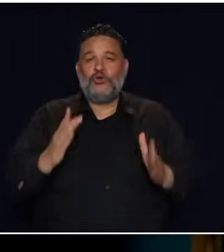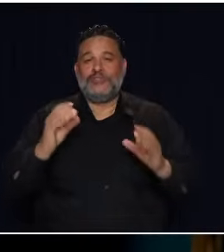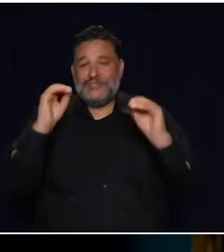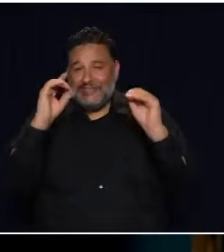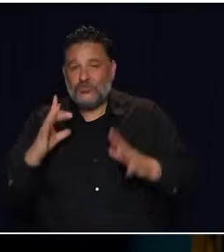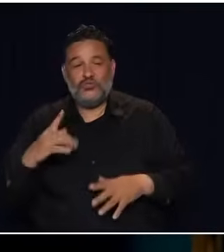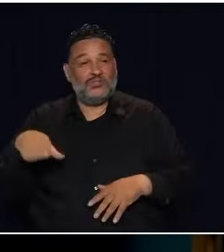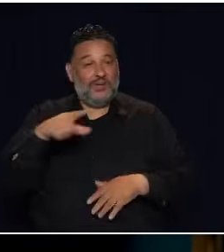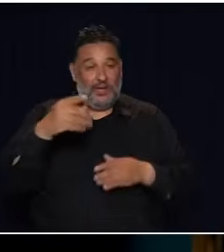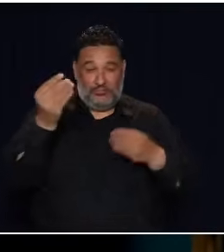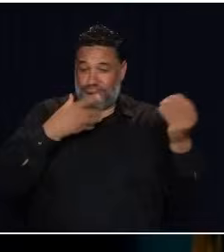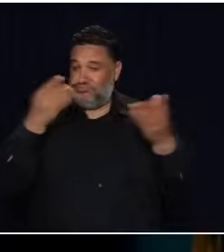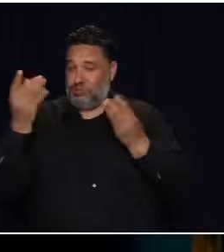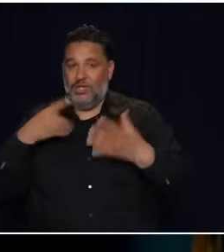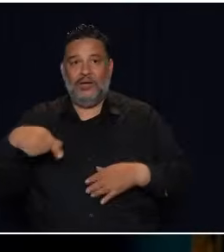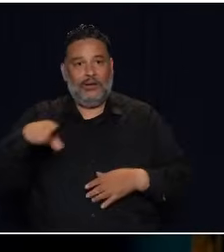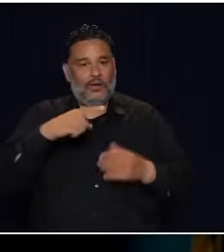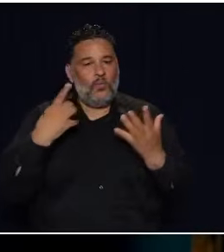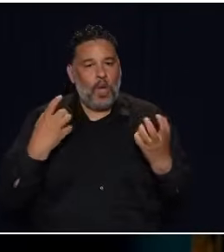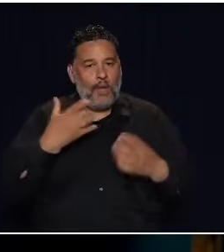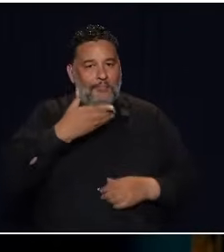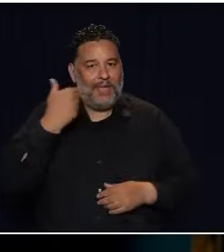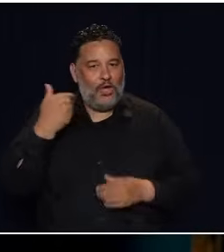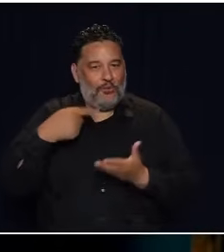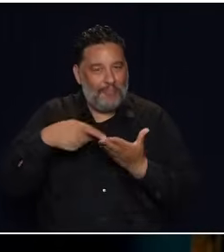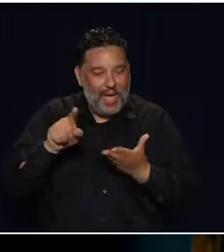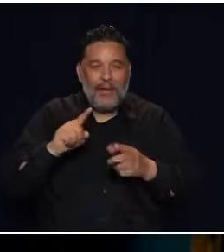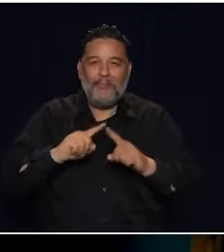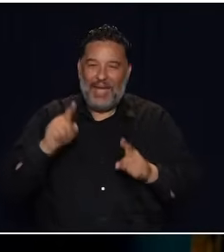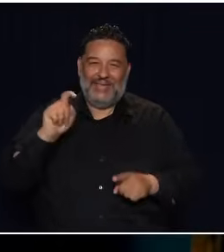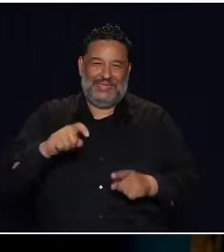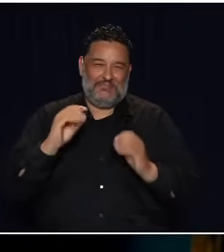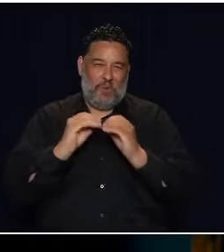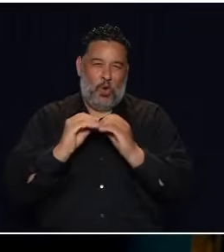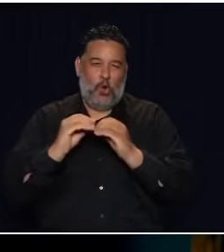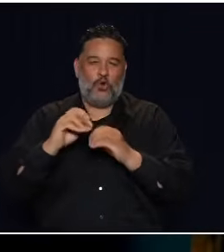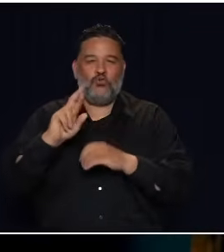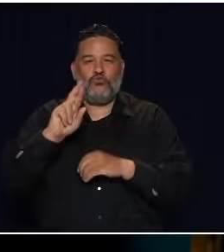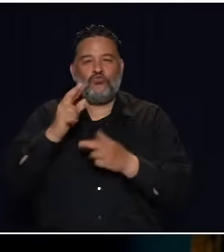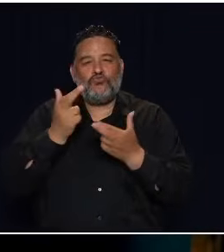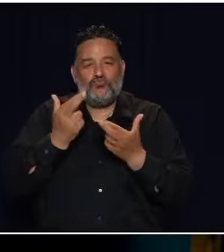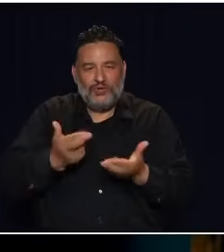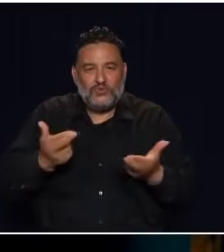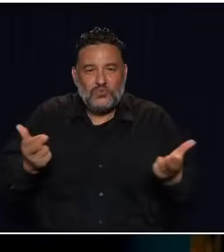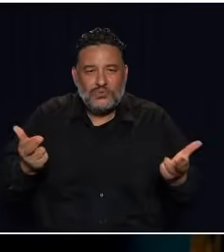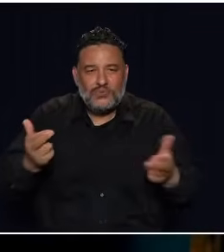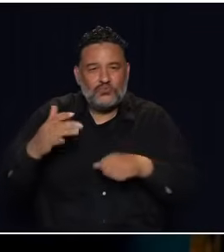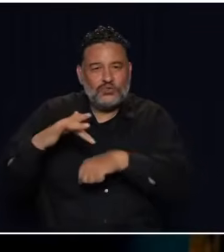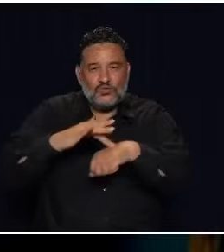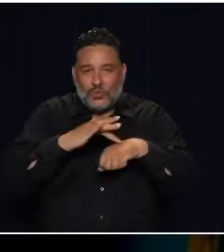COMMUNITY MEMBERS ONE OF THE THINGS THEY HAVE TOLD ME IS THEY